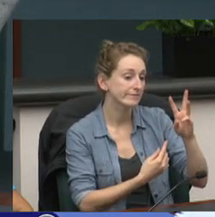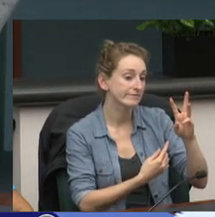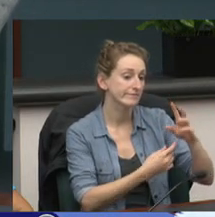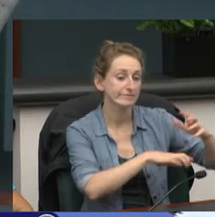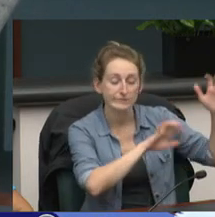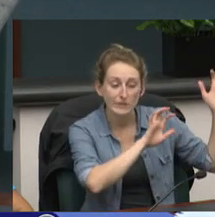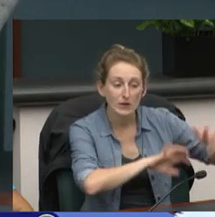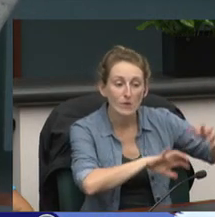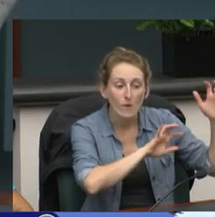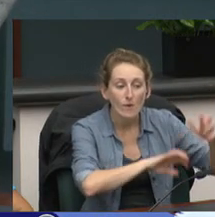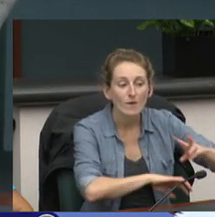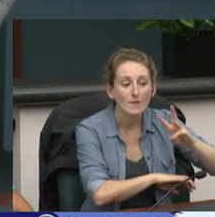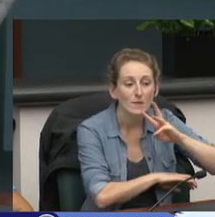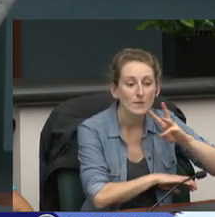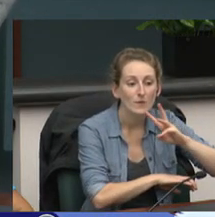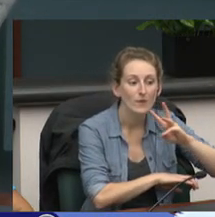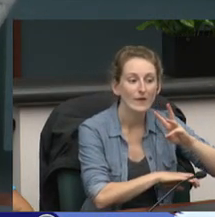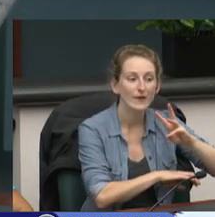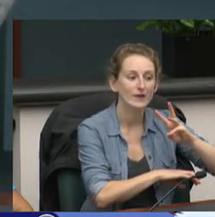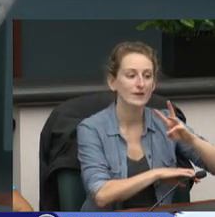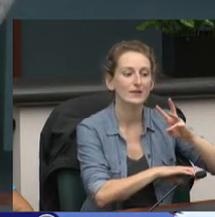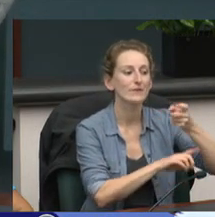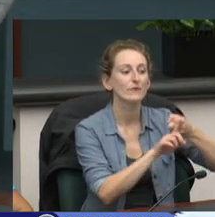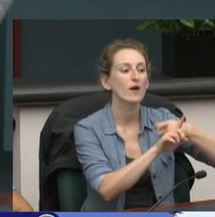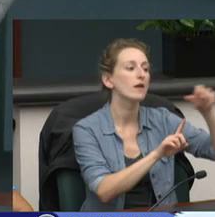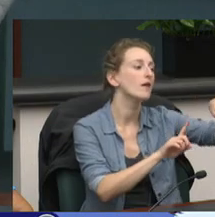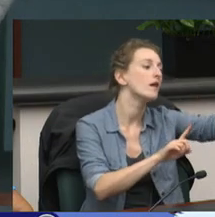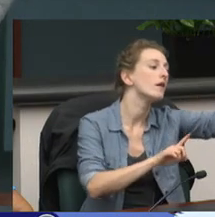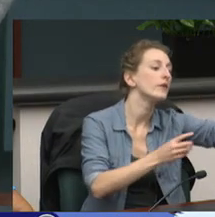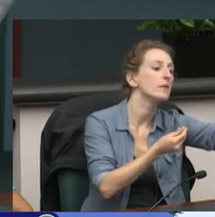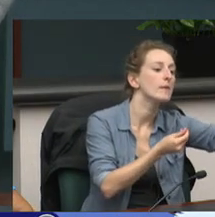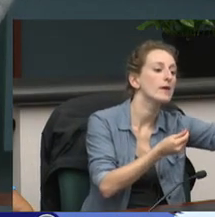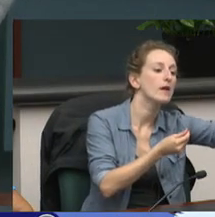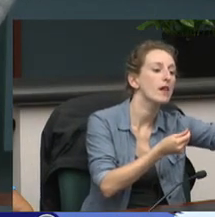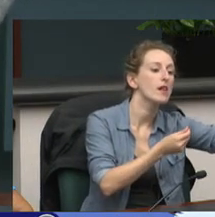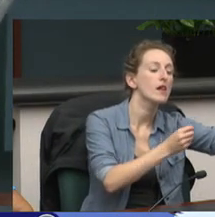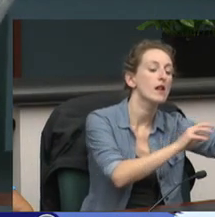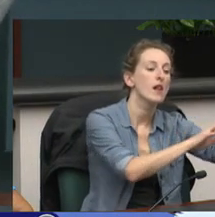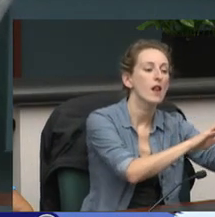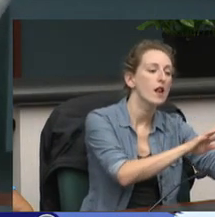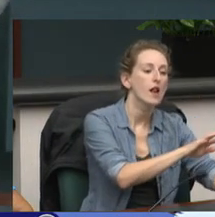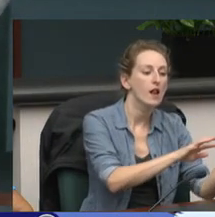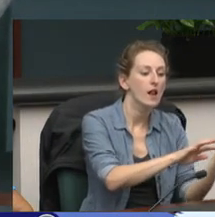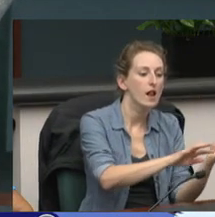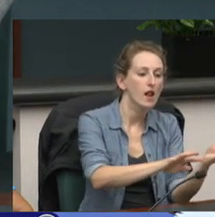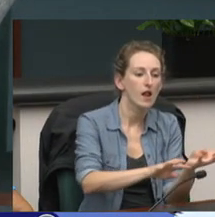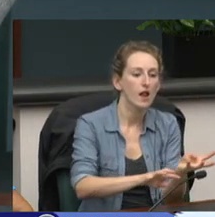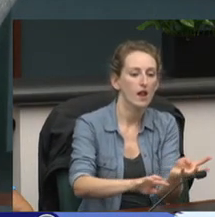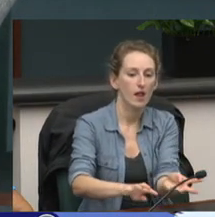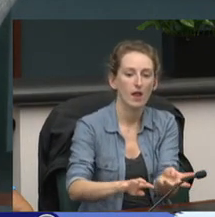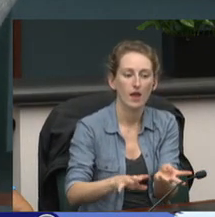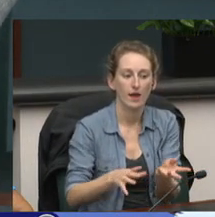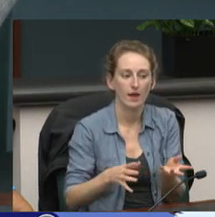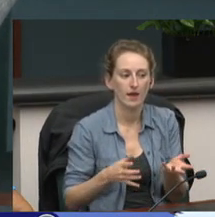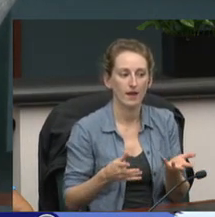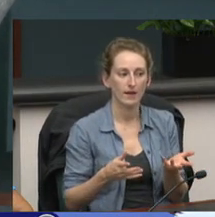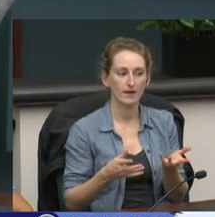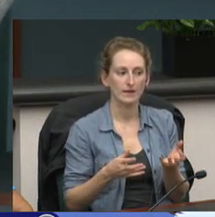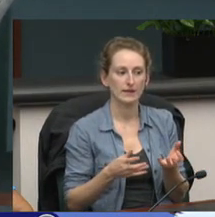what if it originates off-site and because of the flow of stormwater the